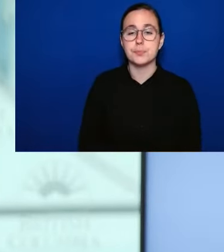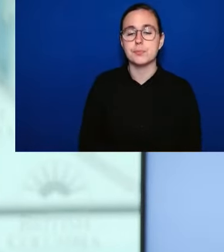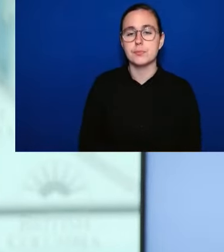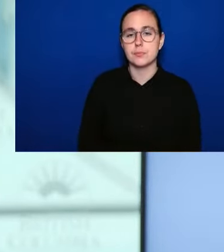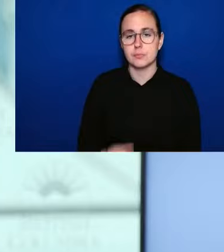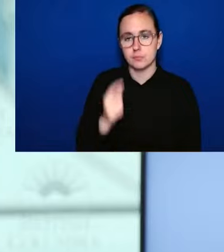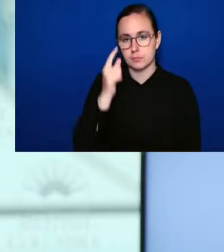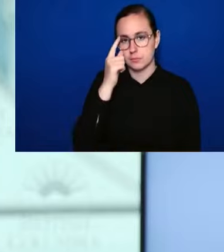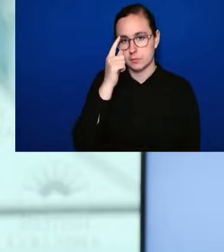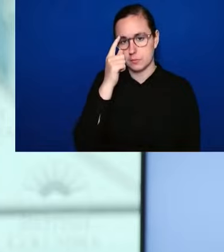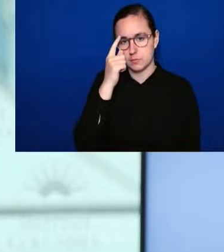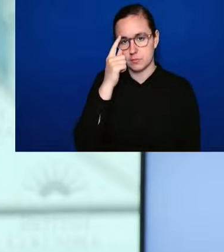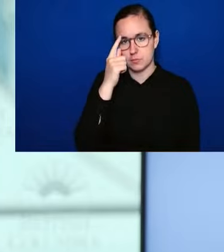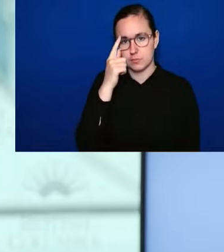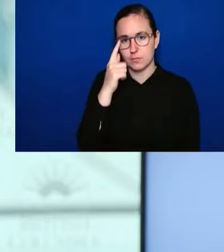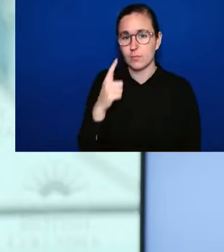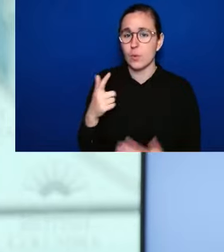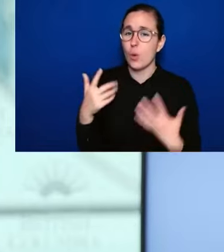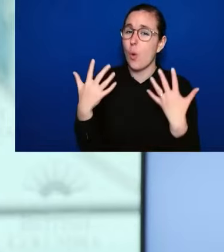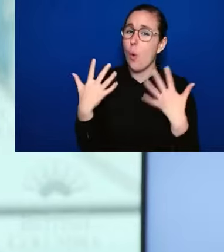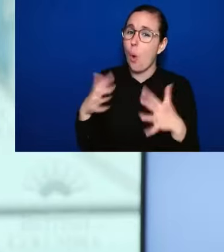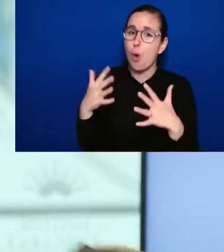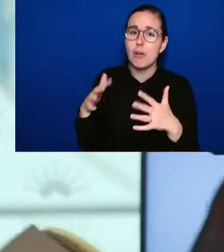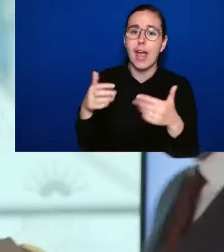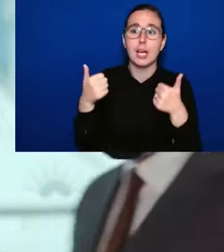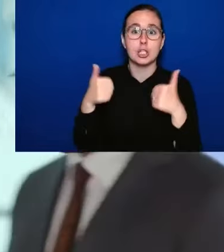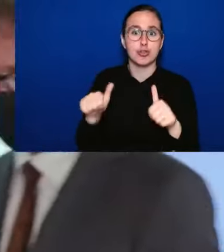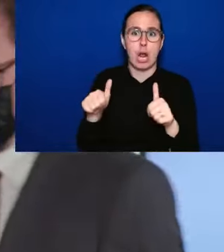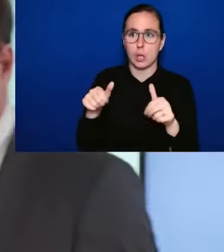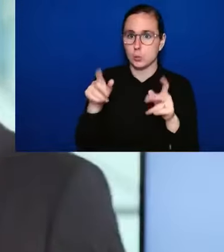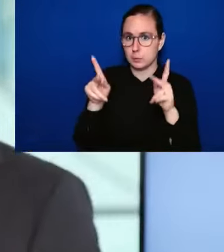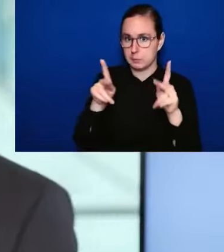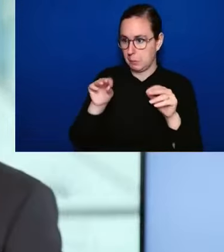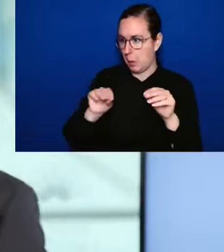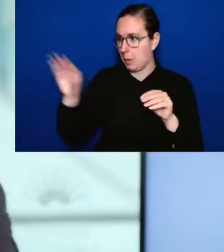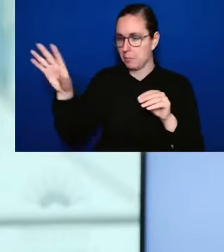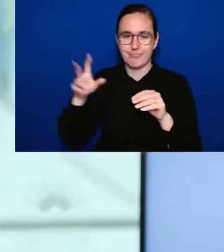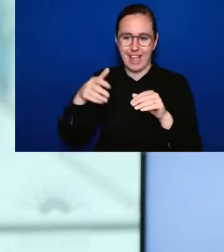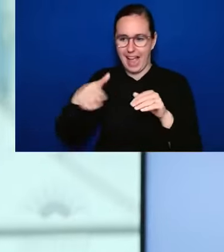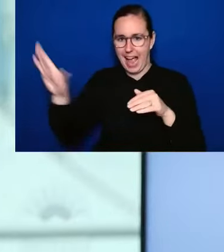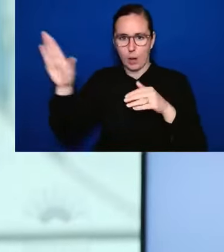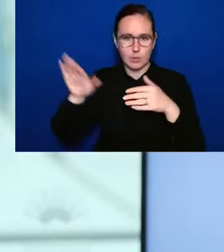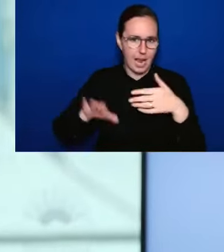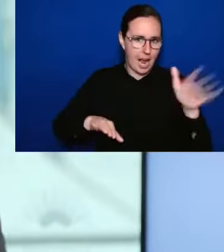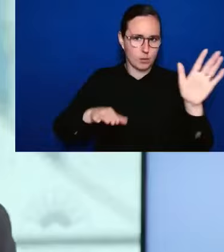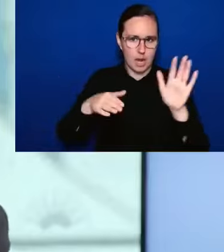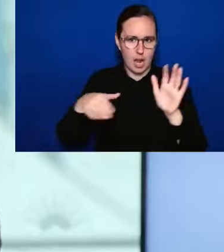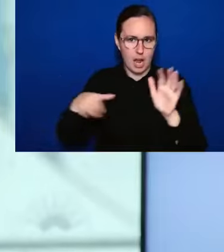which is incredibly serious at it I mean this I think is. Not a lot of people were anticipating